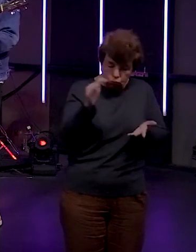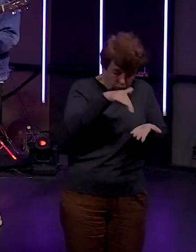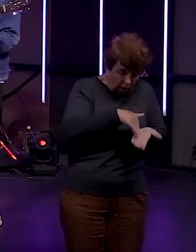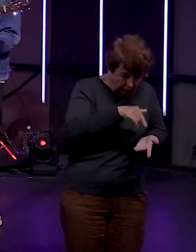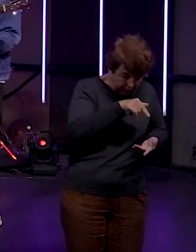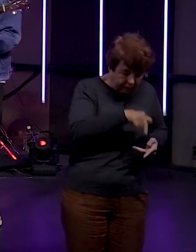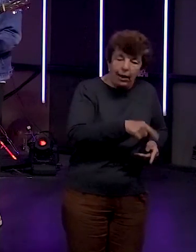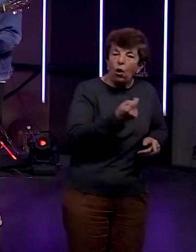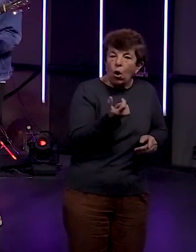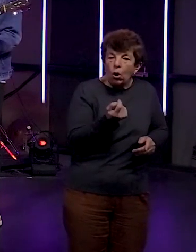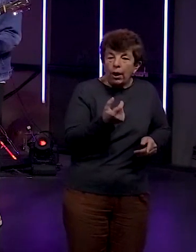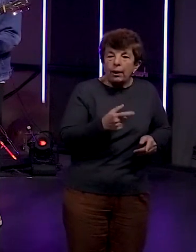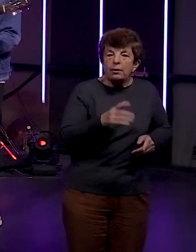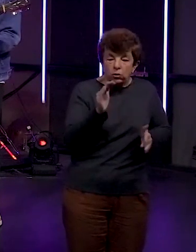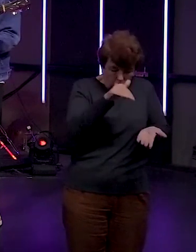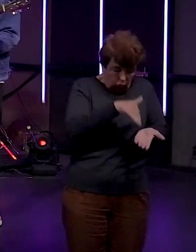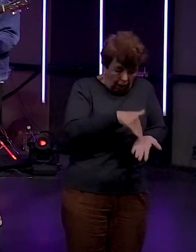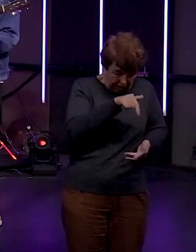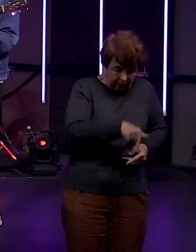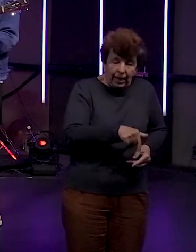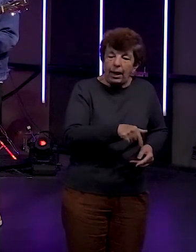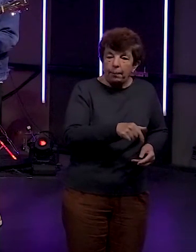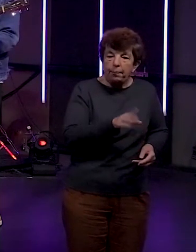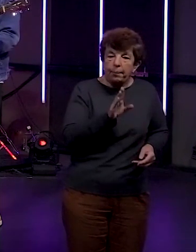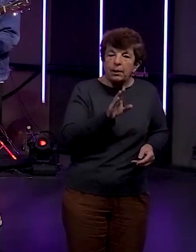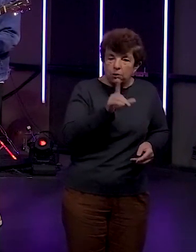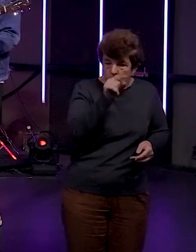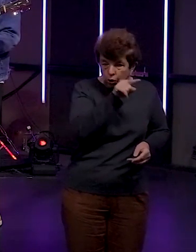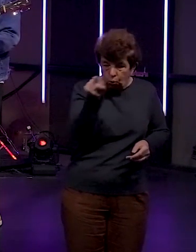o'clock but I would say come earlier than that so that you can give us your